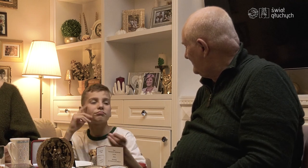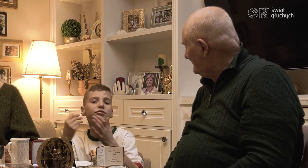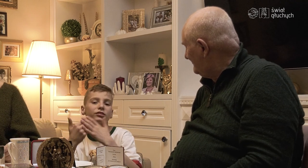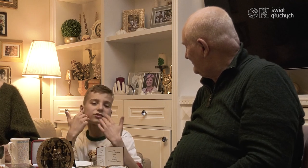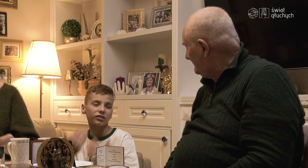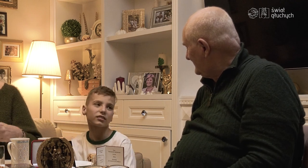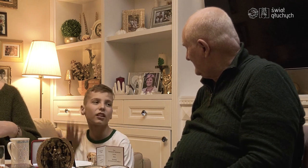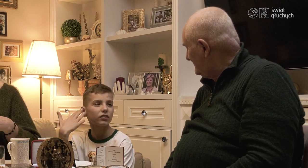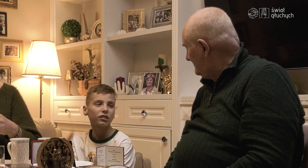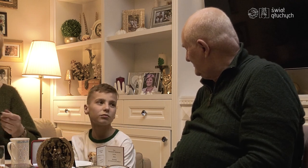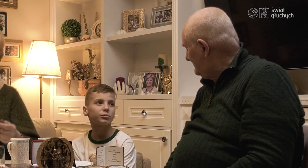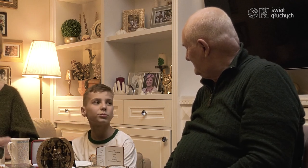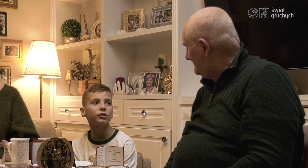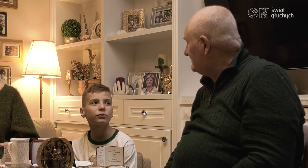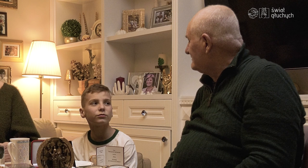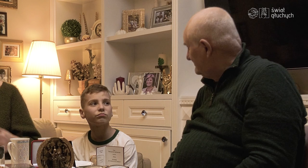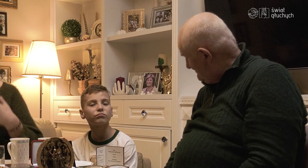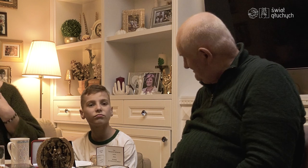we learn more. We used to not have that.